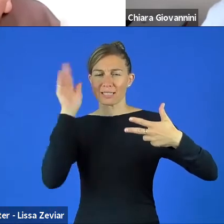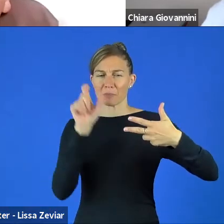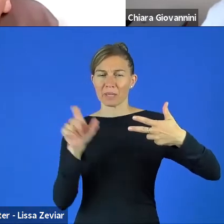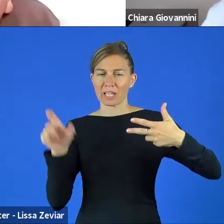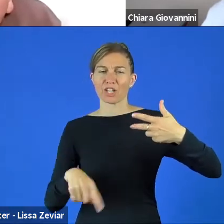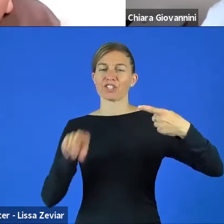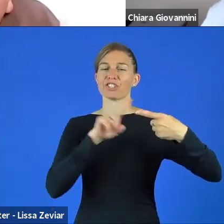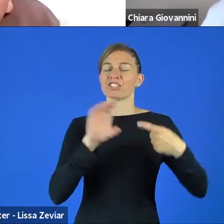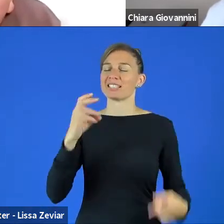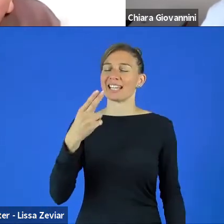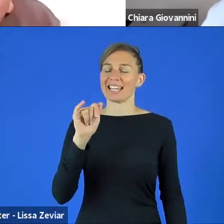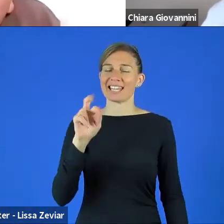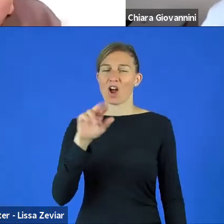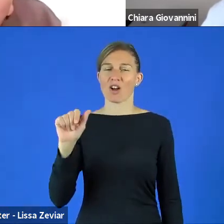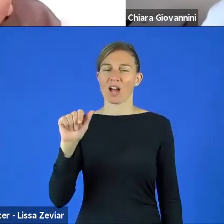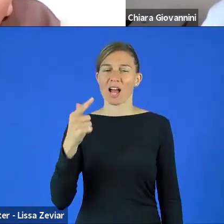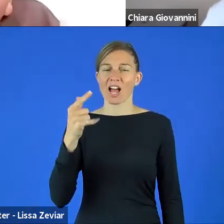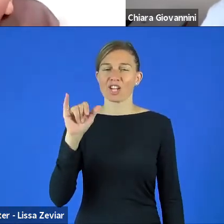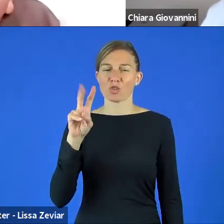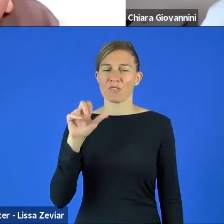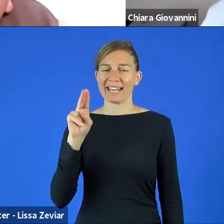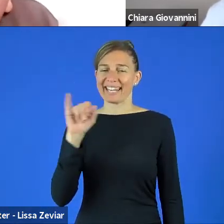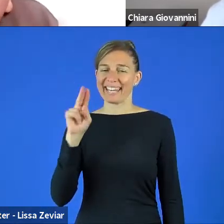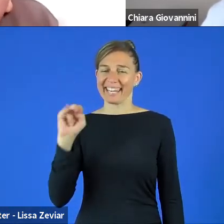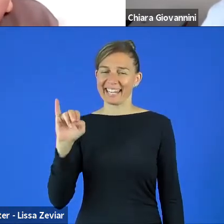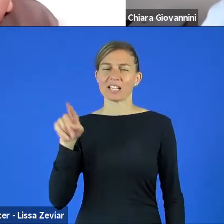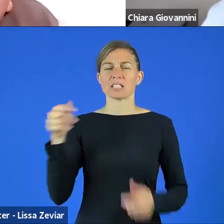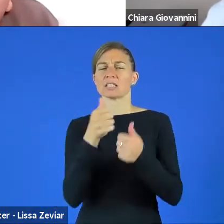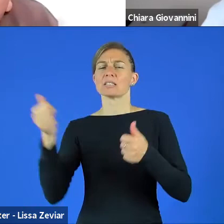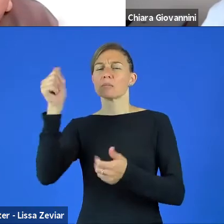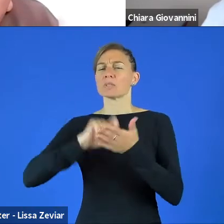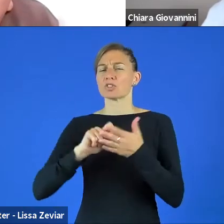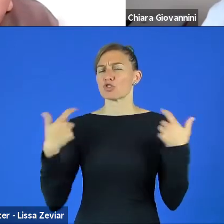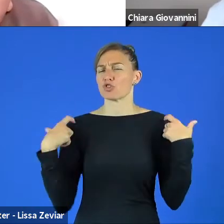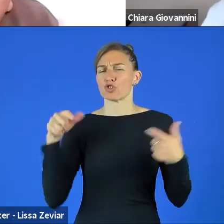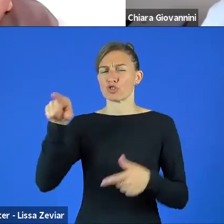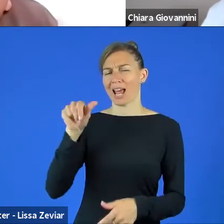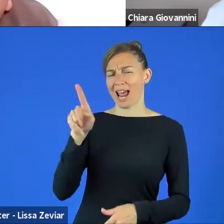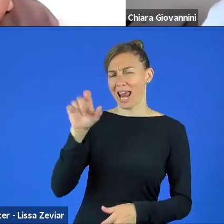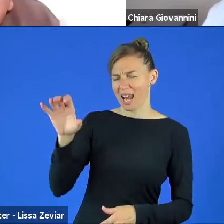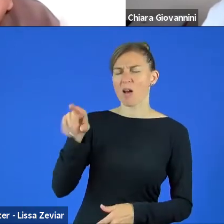who is deputy secretary of ANEC. She will provide information on standardisation, how it works.